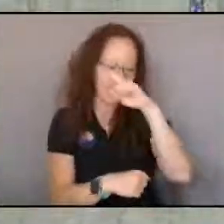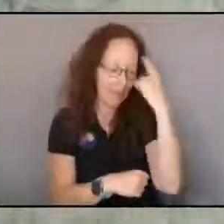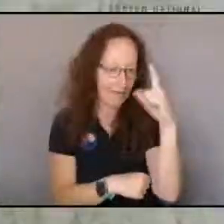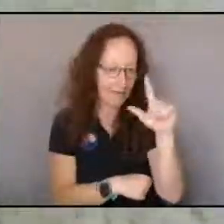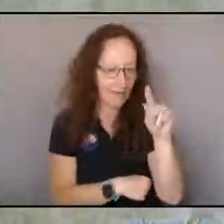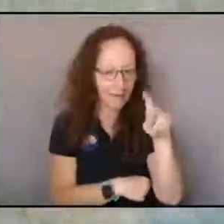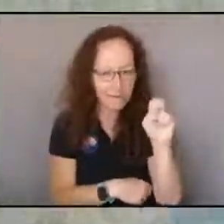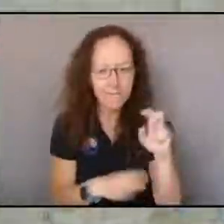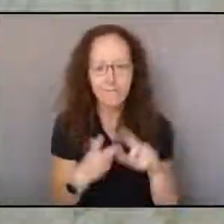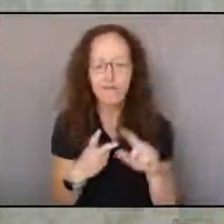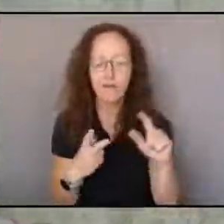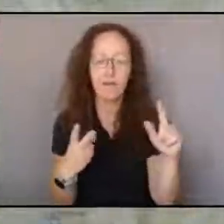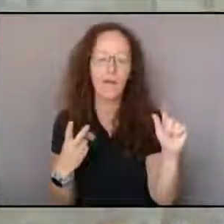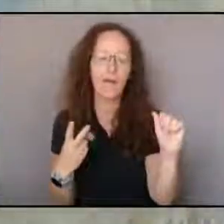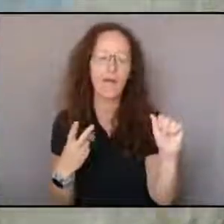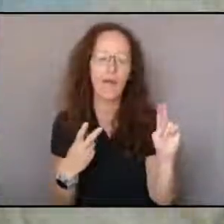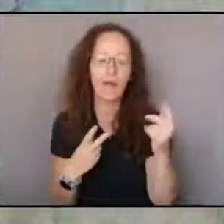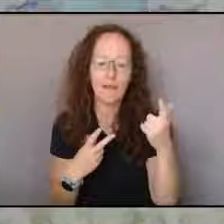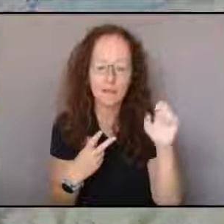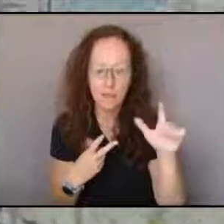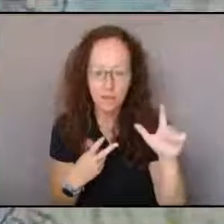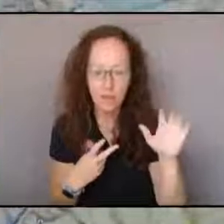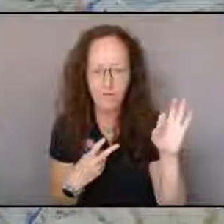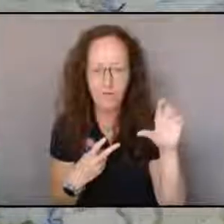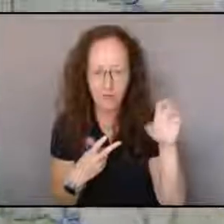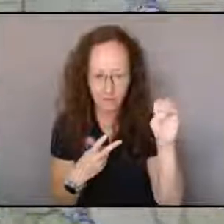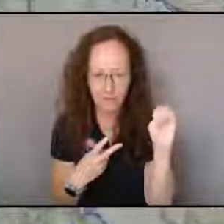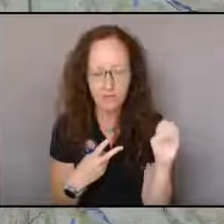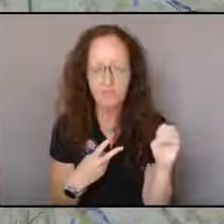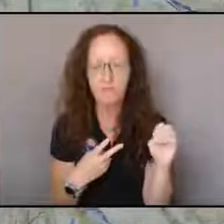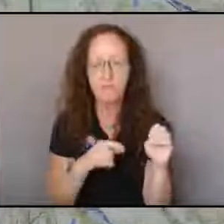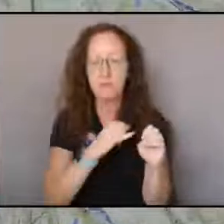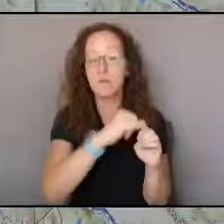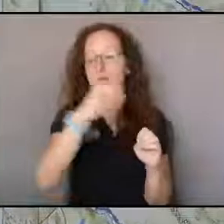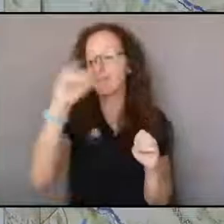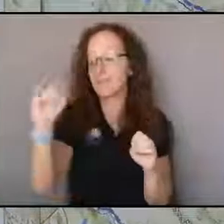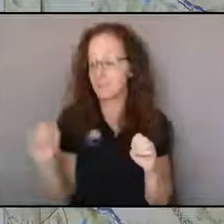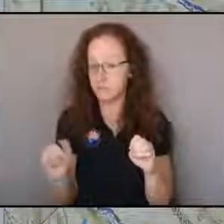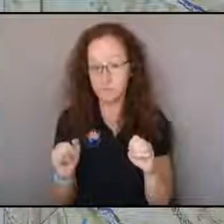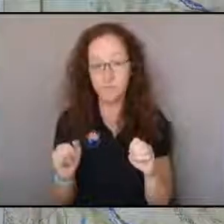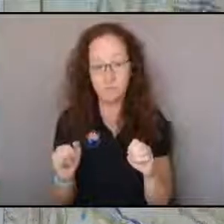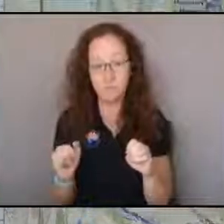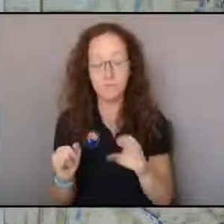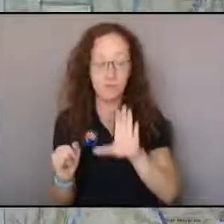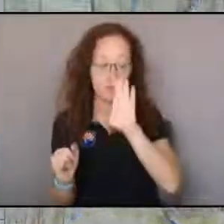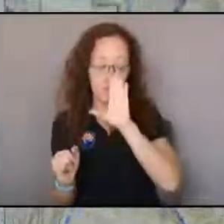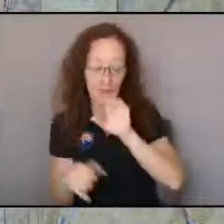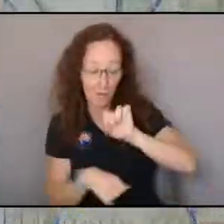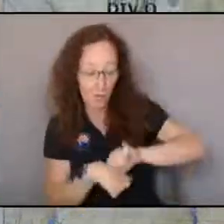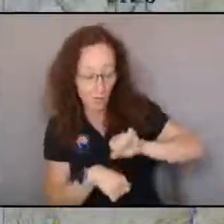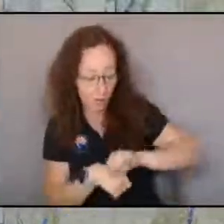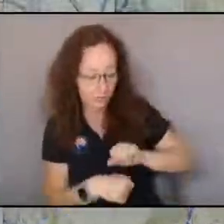ANGEL FIRE. SO COLLECTIVELY, WE'RE GOING AROUND, SUMMARIZING, THERE IS DIRECT FIRE ATTACK GOING ON HERE.